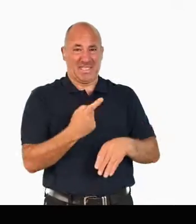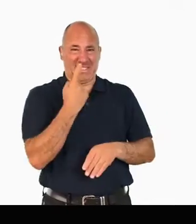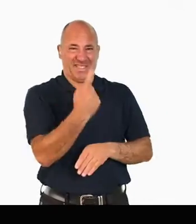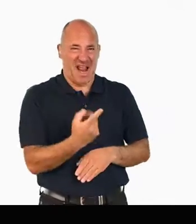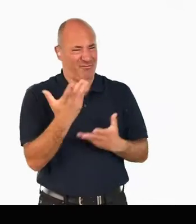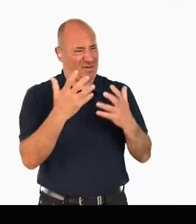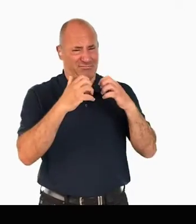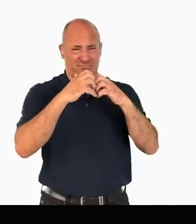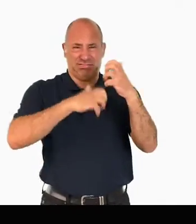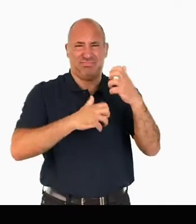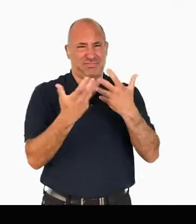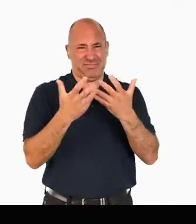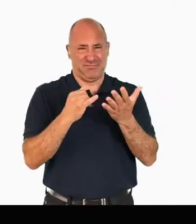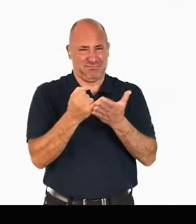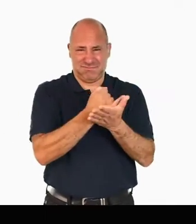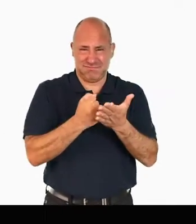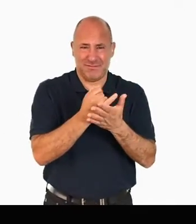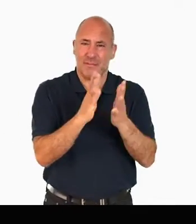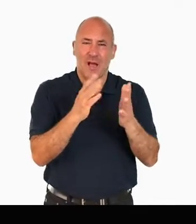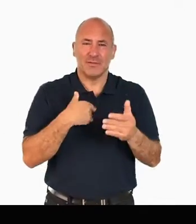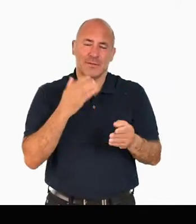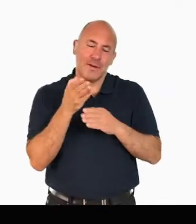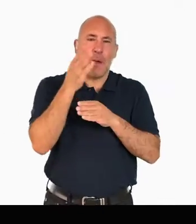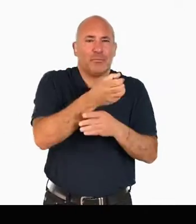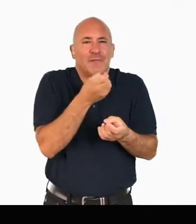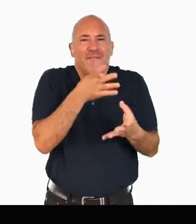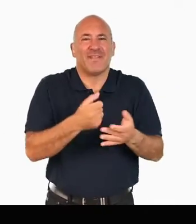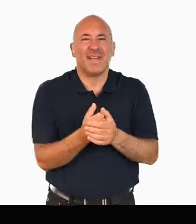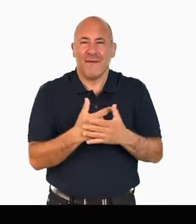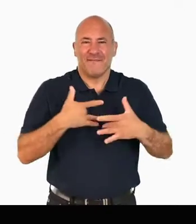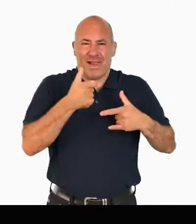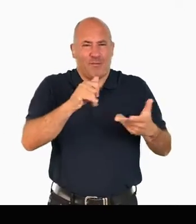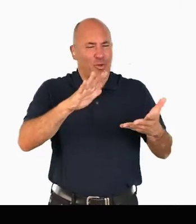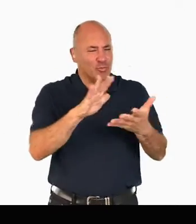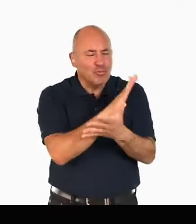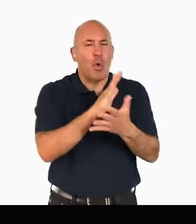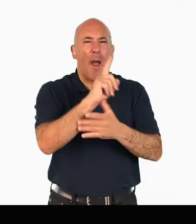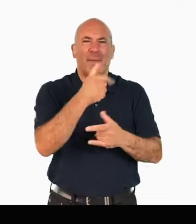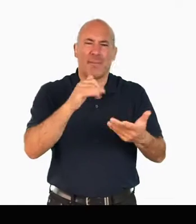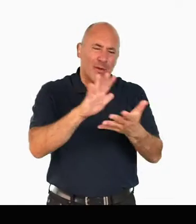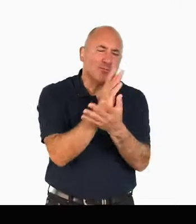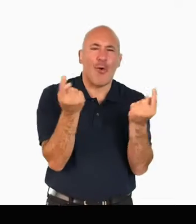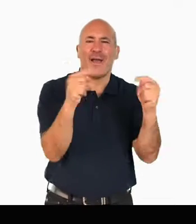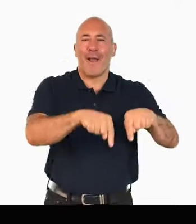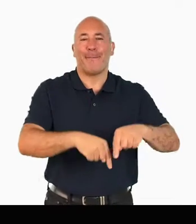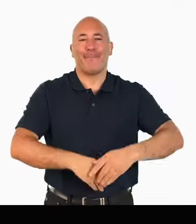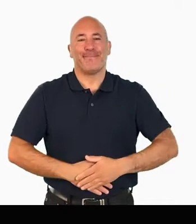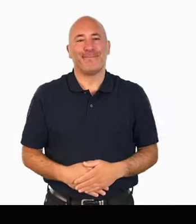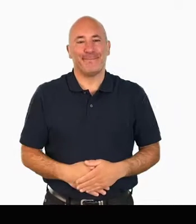a very pleasant place to come to. You always felt that it was somewhere that the people who came here enjoyed